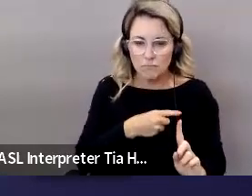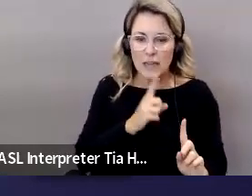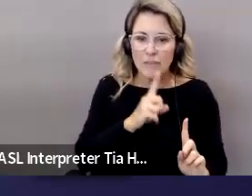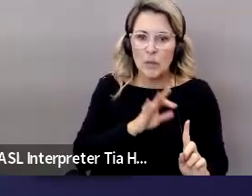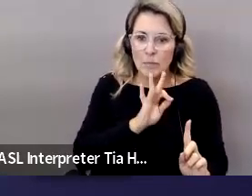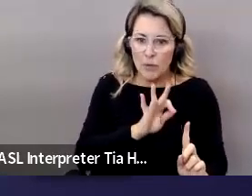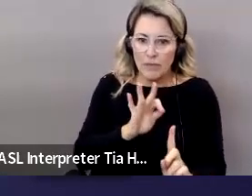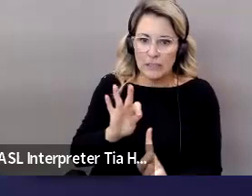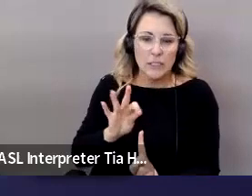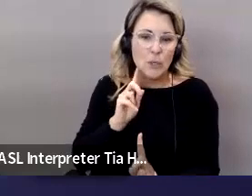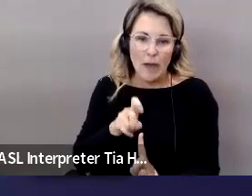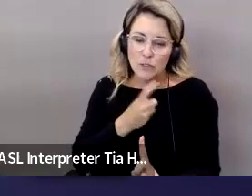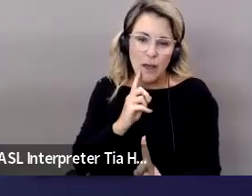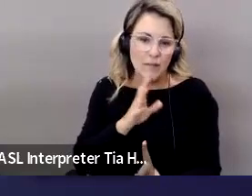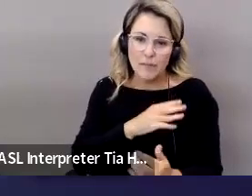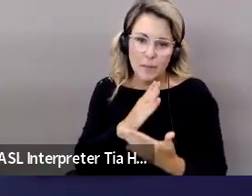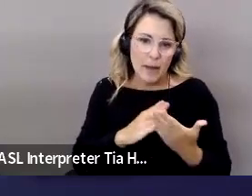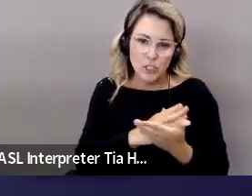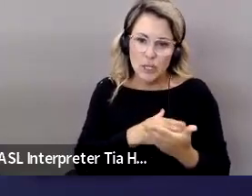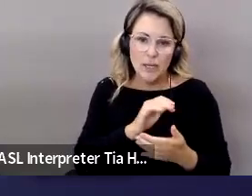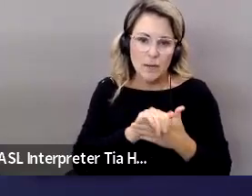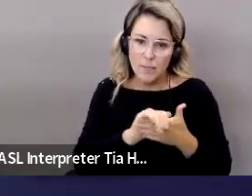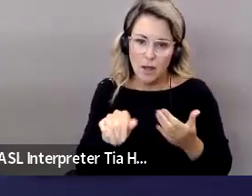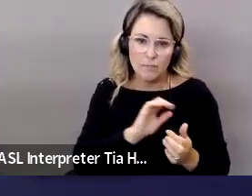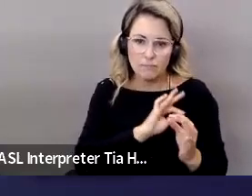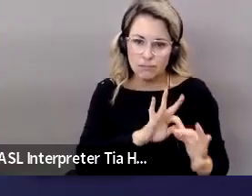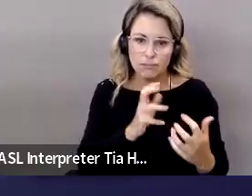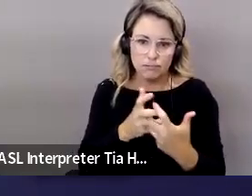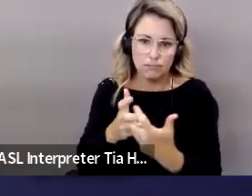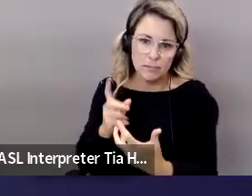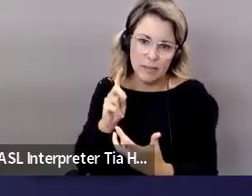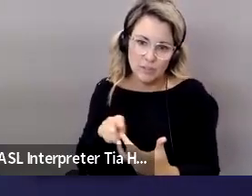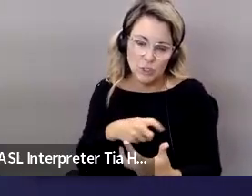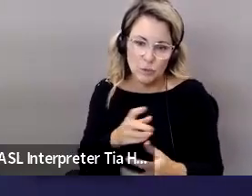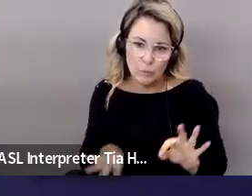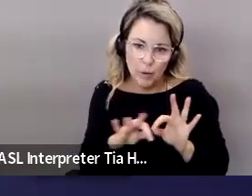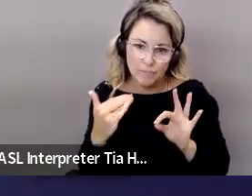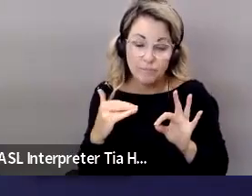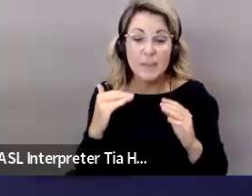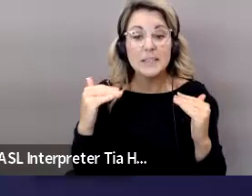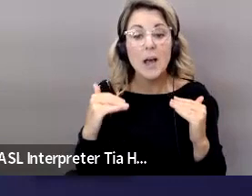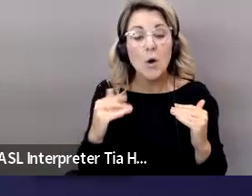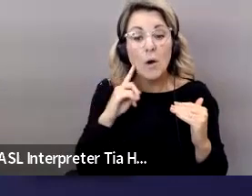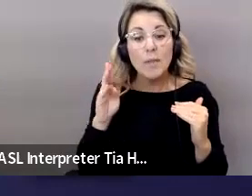speak. So, within the budget we're going to detail all the costs of the project and you want to be as